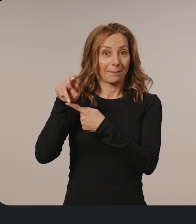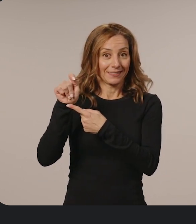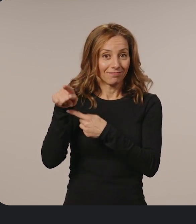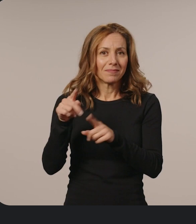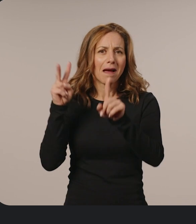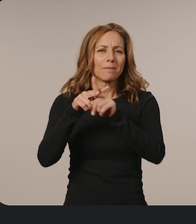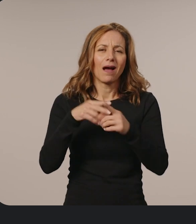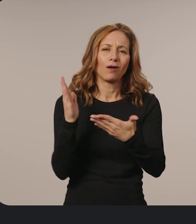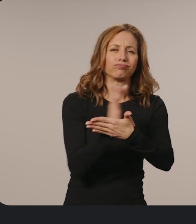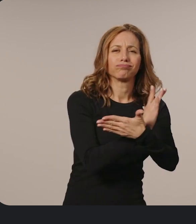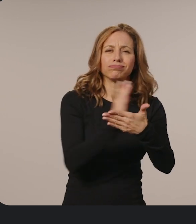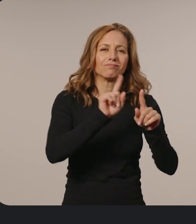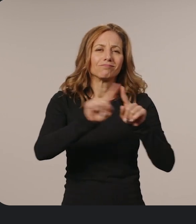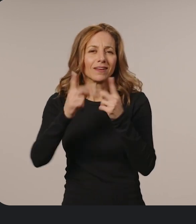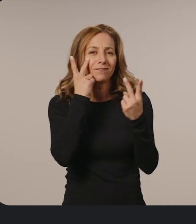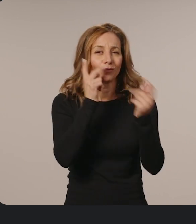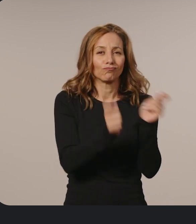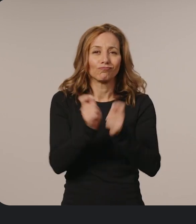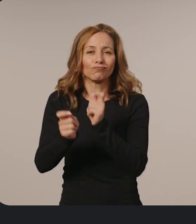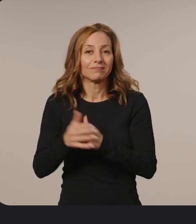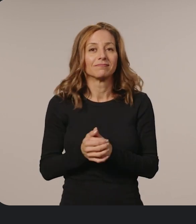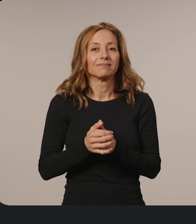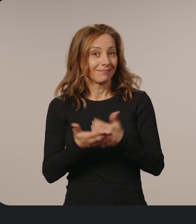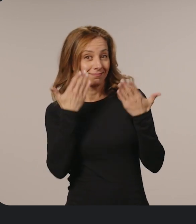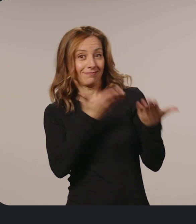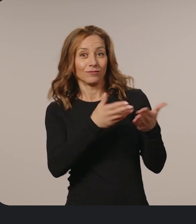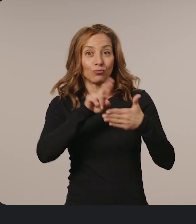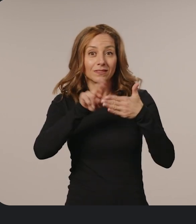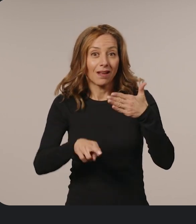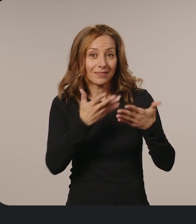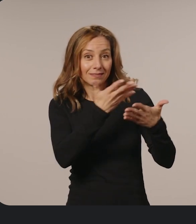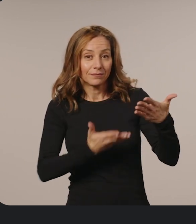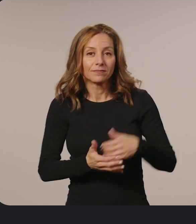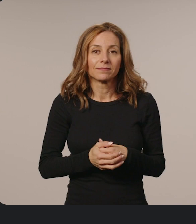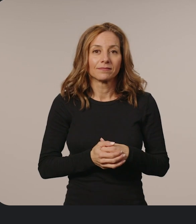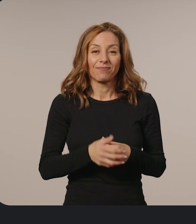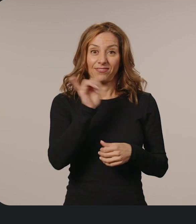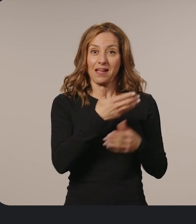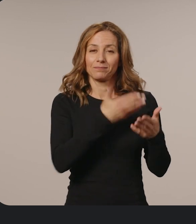that applies a wide range of random visual transformations. And let's look at the results.